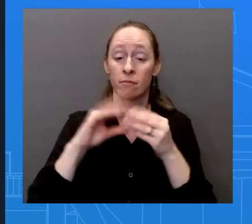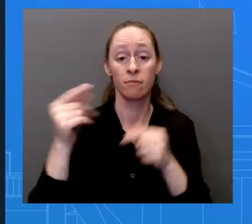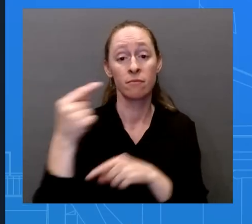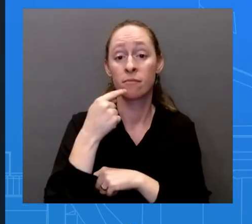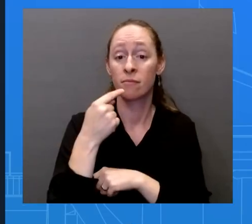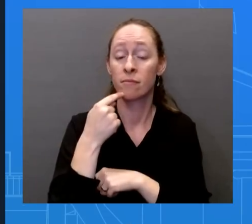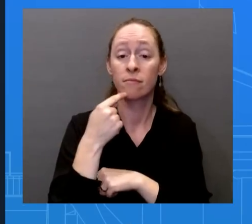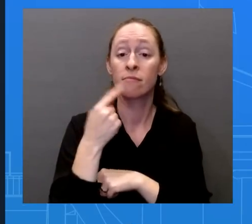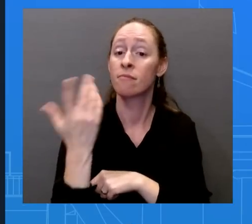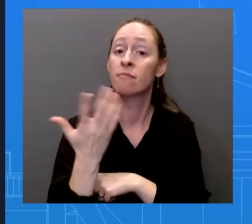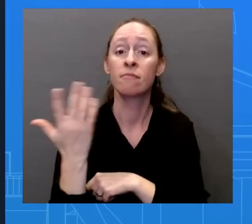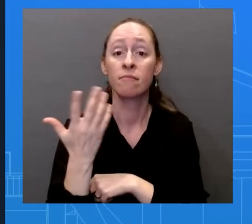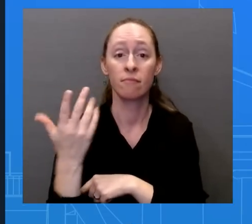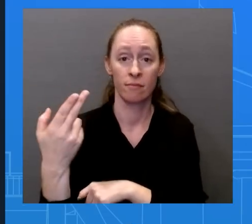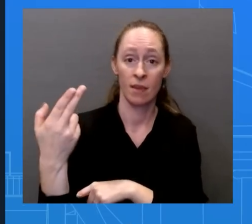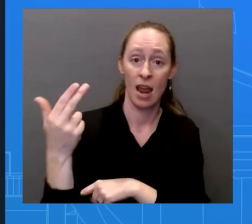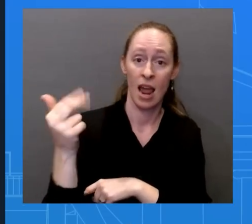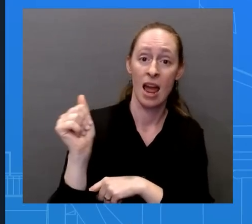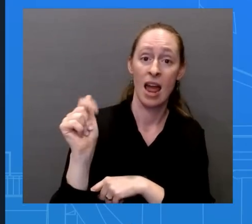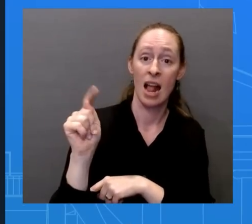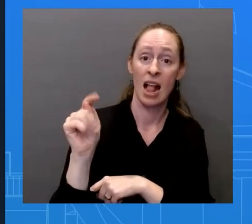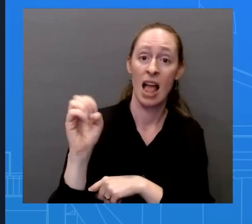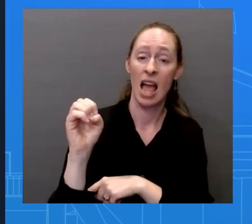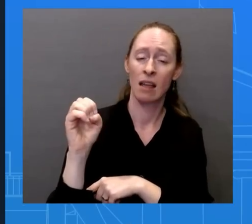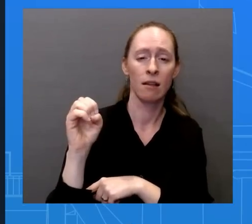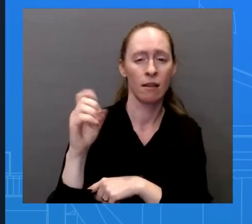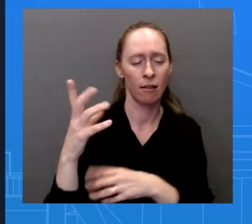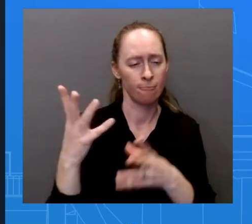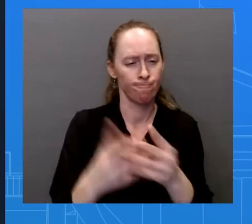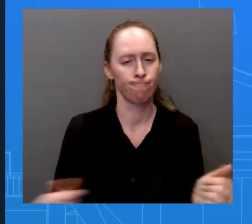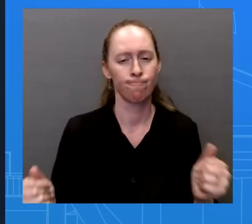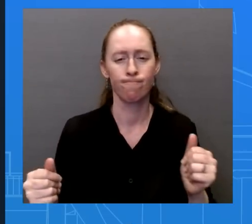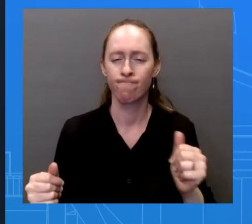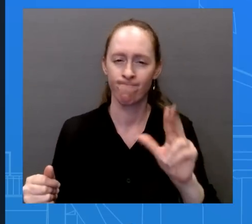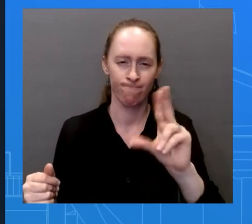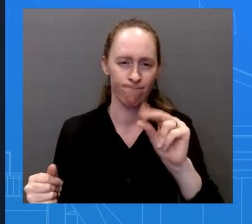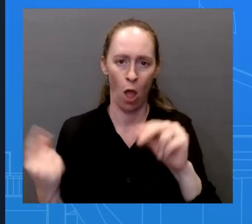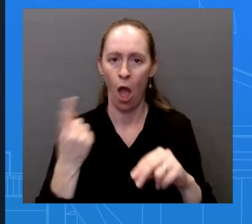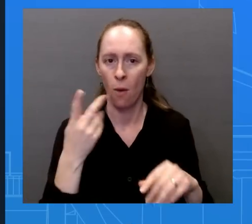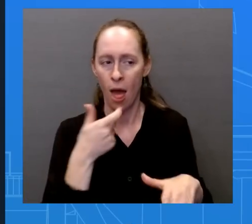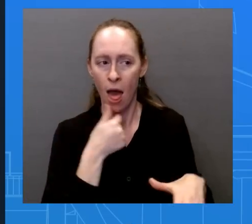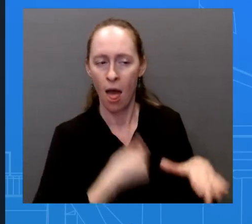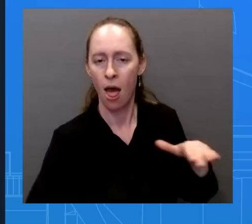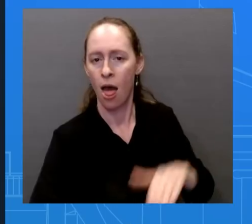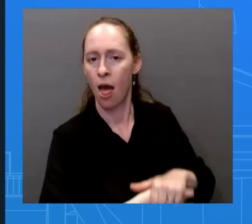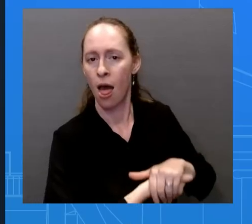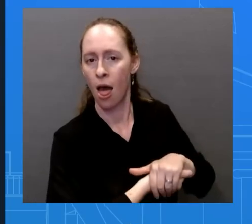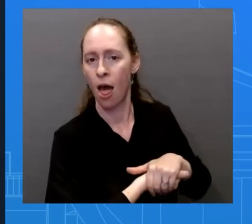But lately, it's just one in the -- one in the open at these extreme MAGA rallies.